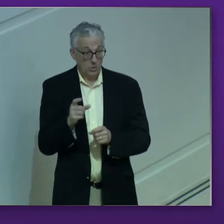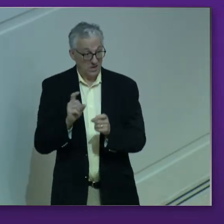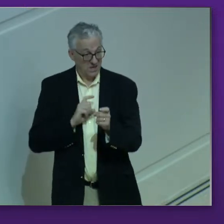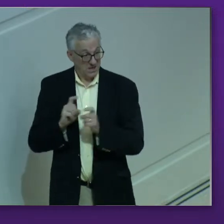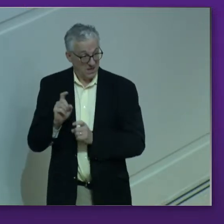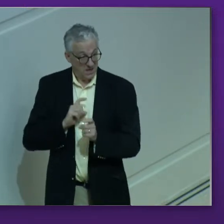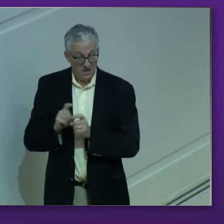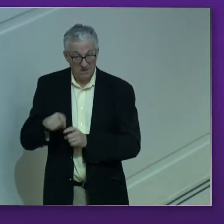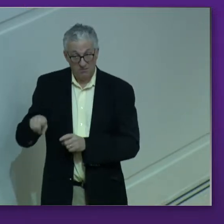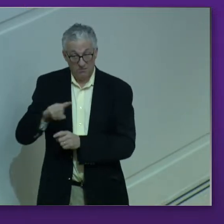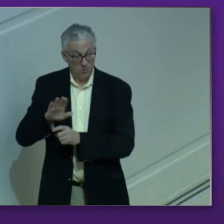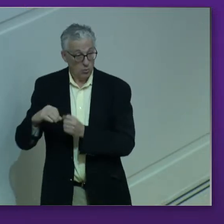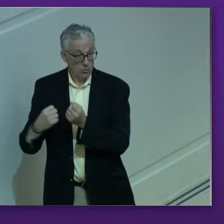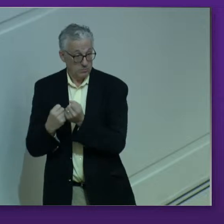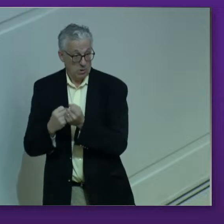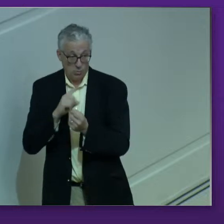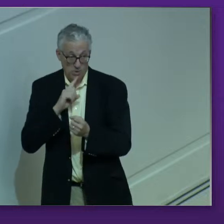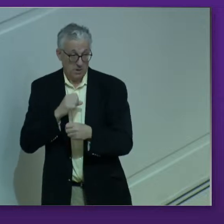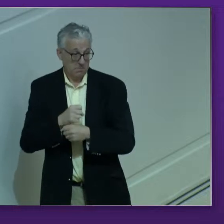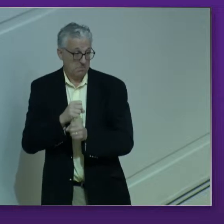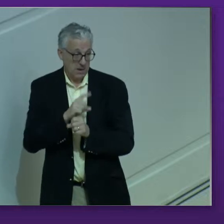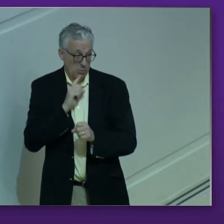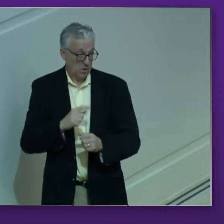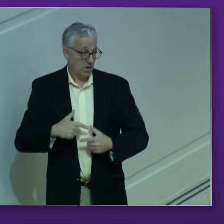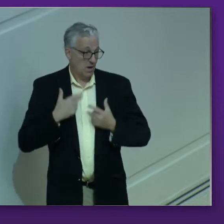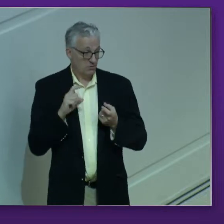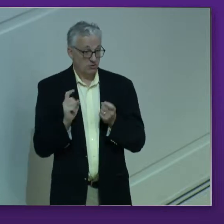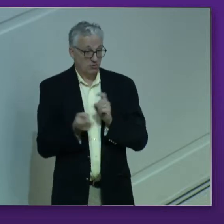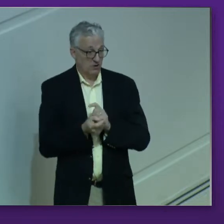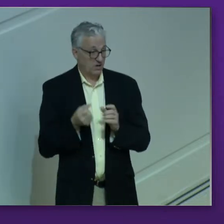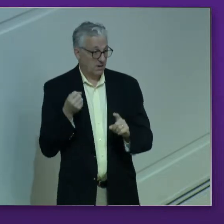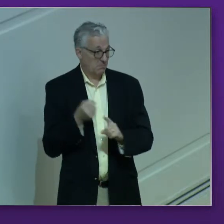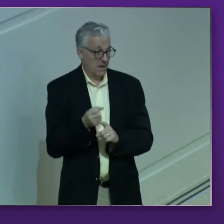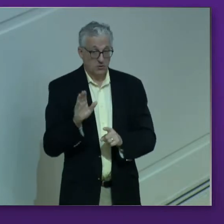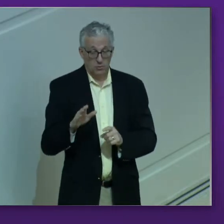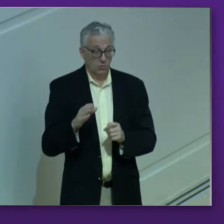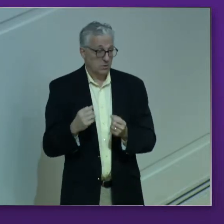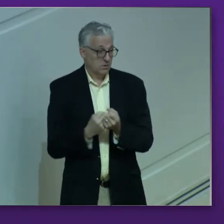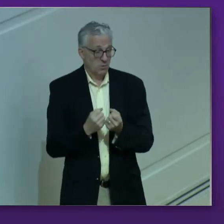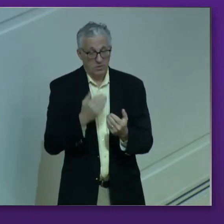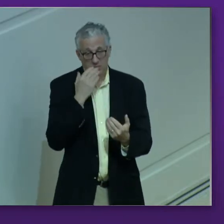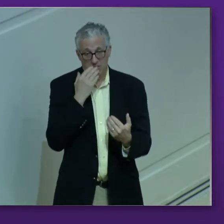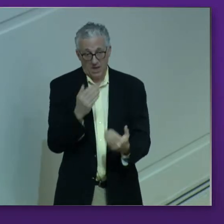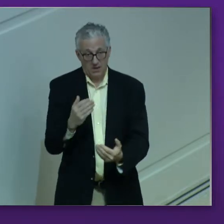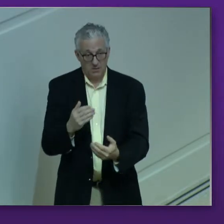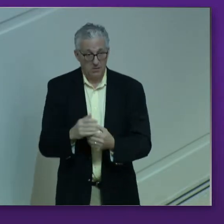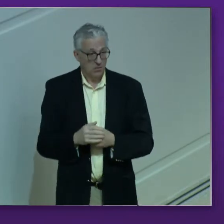AS WE FINISH UP I WANT TO SAY THAT THE MONTGOMERY COLLEGE FOUNDATION CONGRATULATES YOU ON